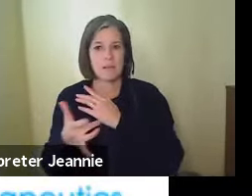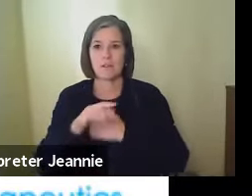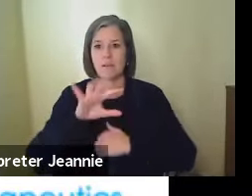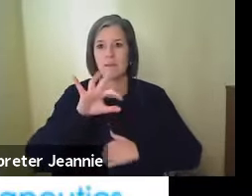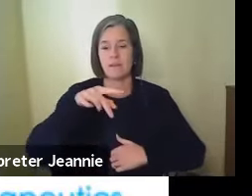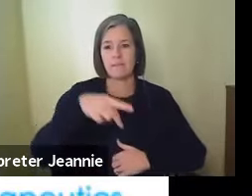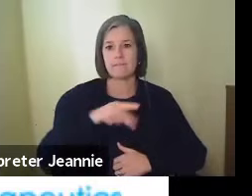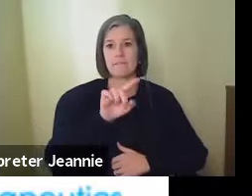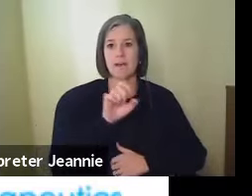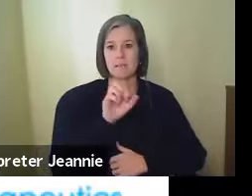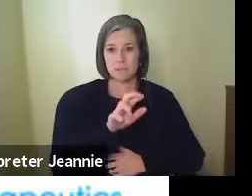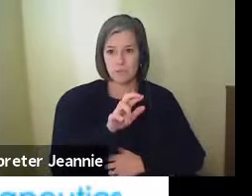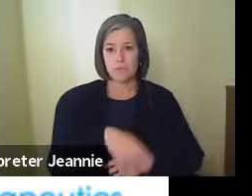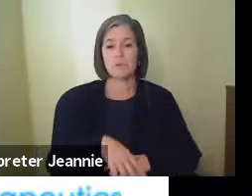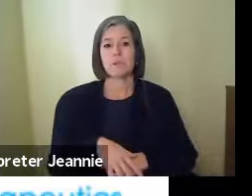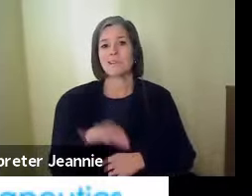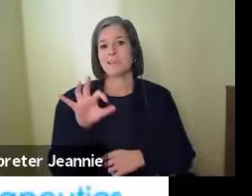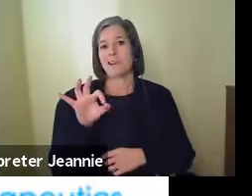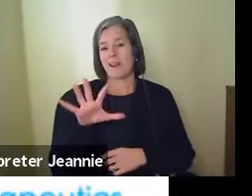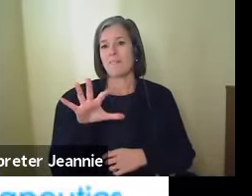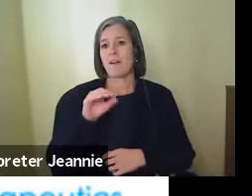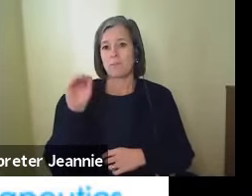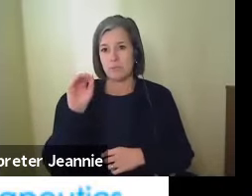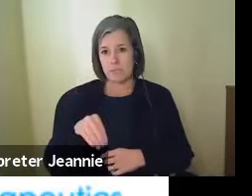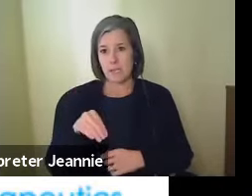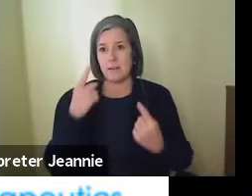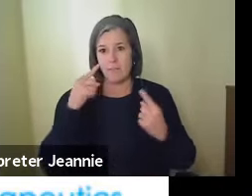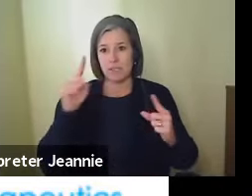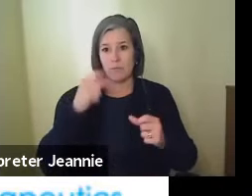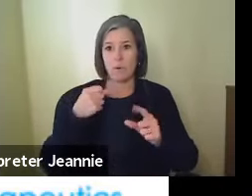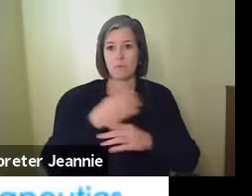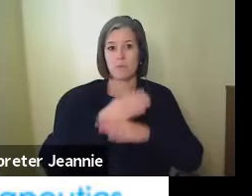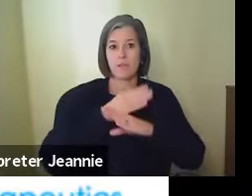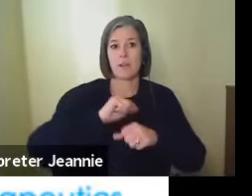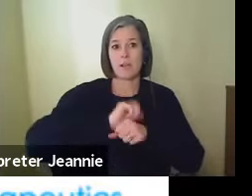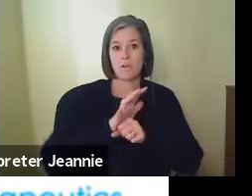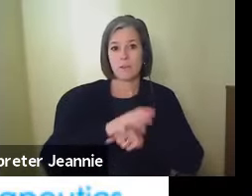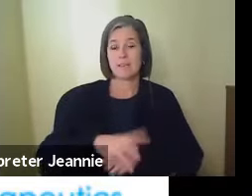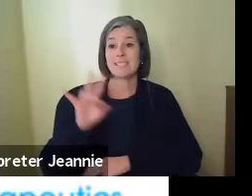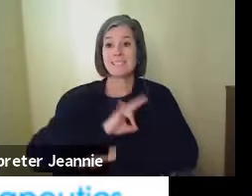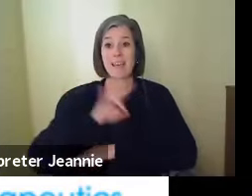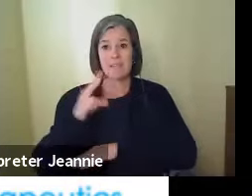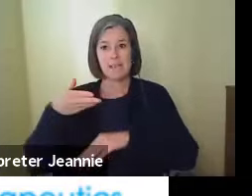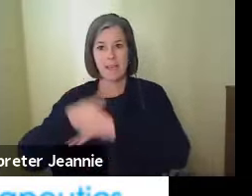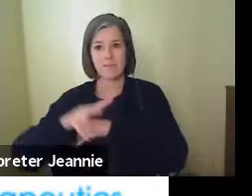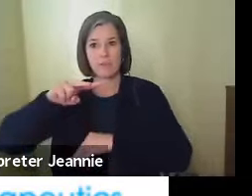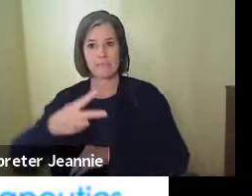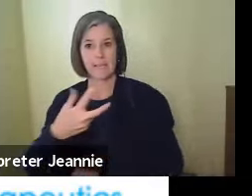95% effective in preventing COVID-19. Seven days after the second dose. And 100%